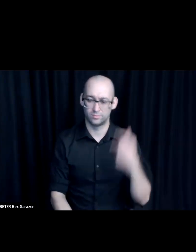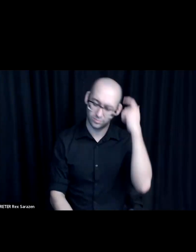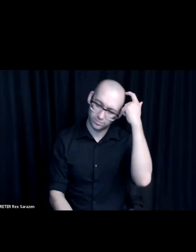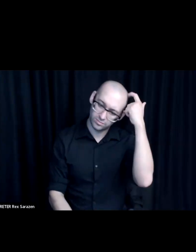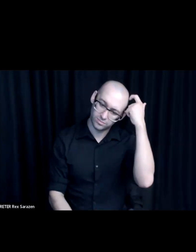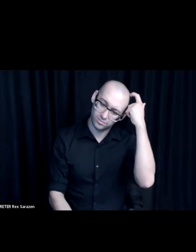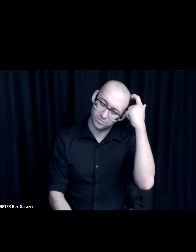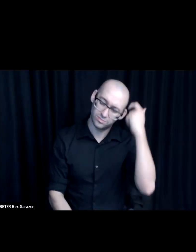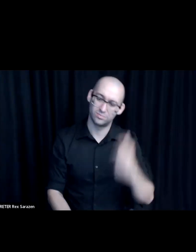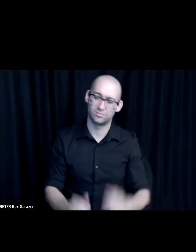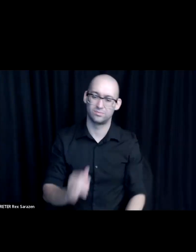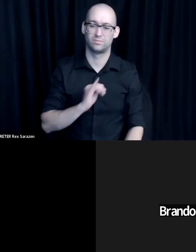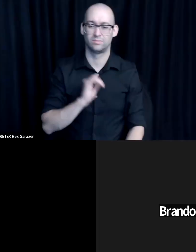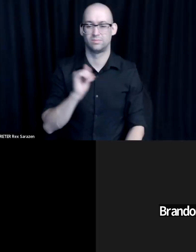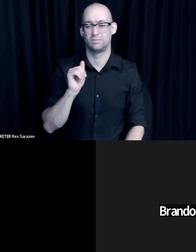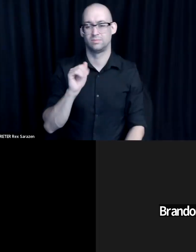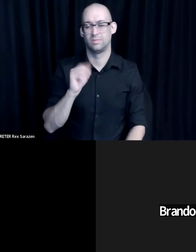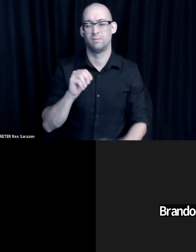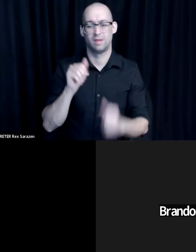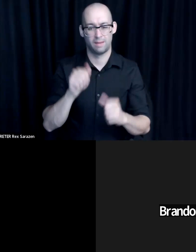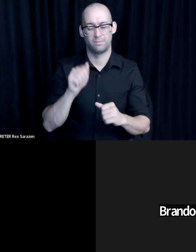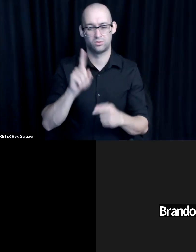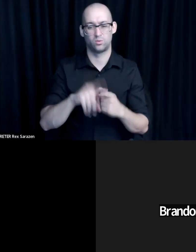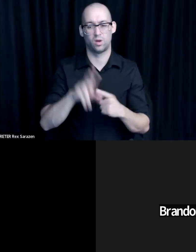I'm able to unmute. But I'm having an issue with my camera. So sorry about that.